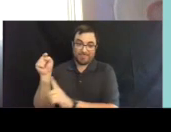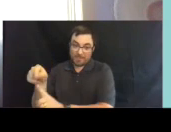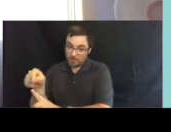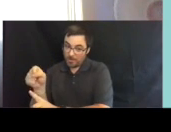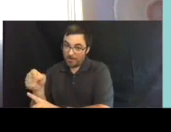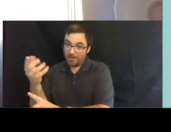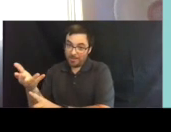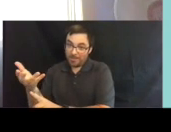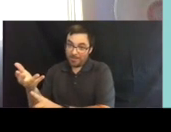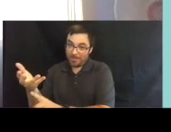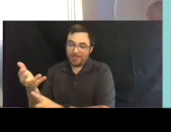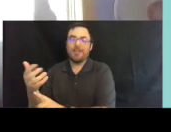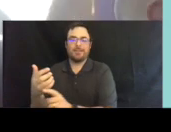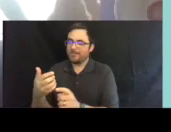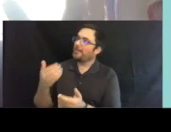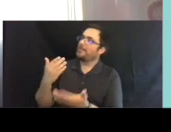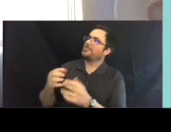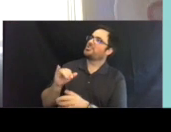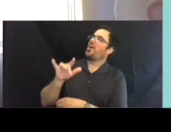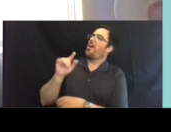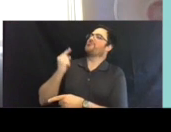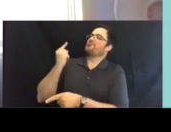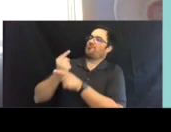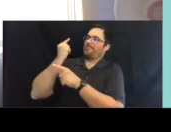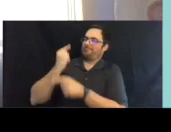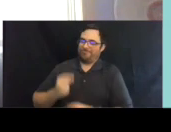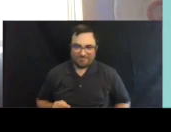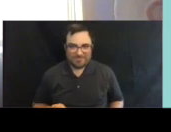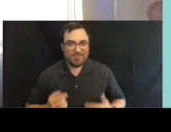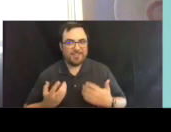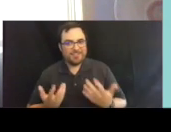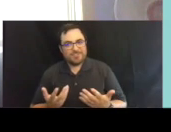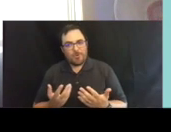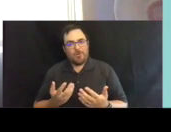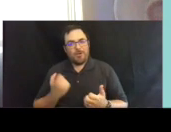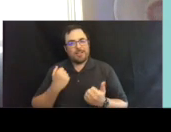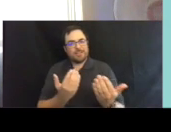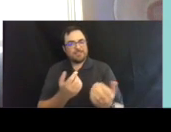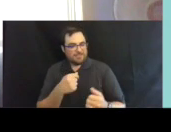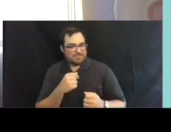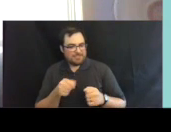and wait for him to fill in.."juuuust right." That gives him a chance to practice,